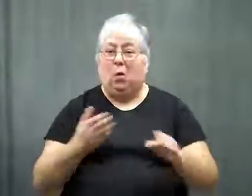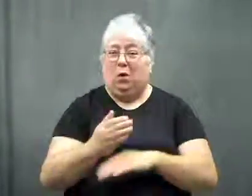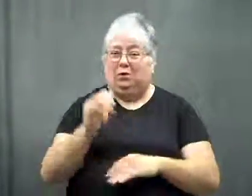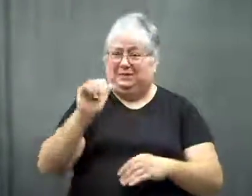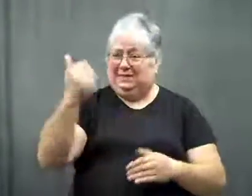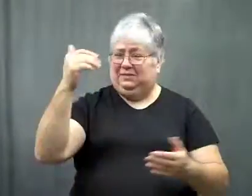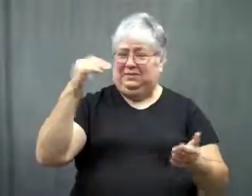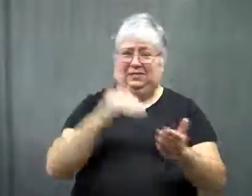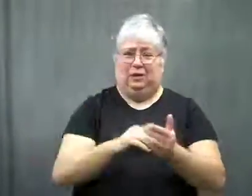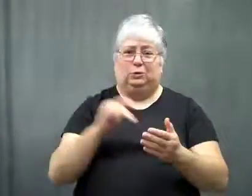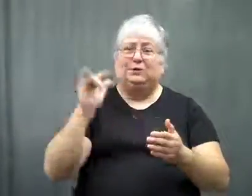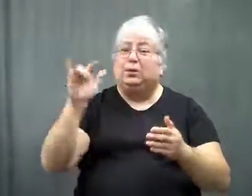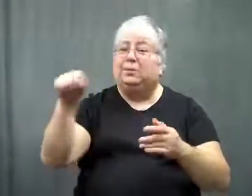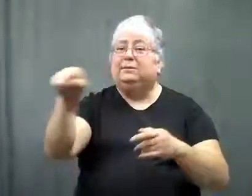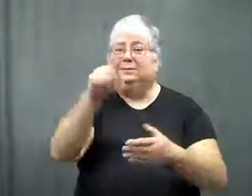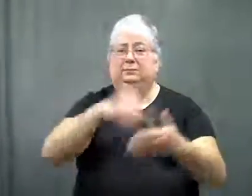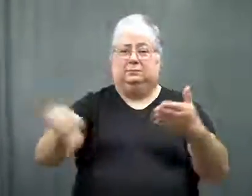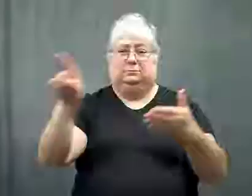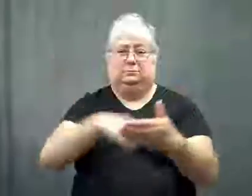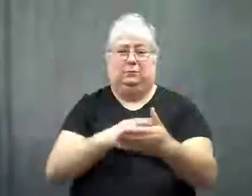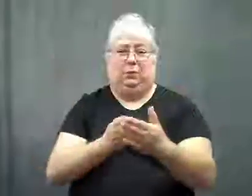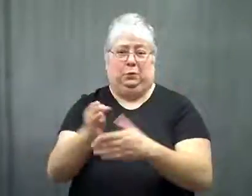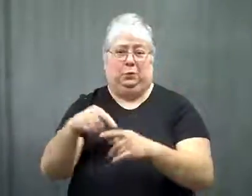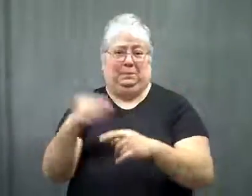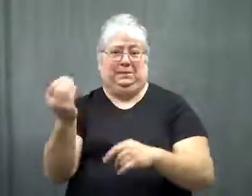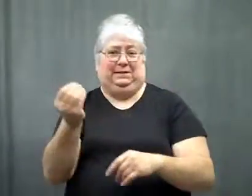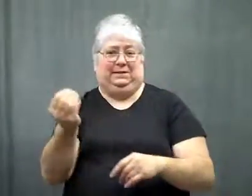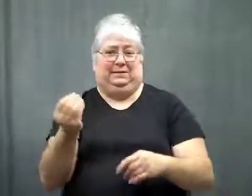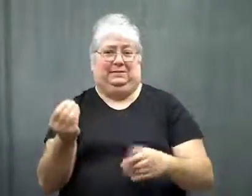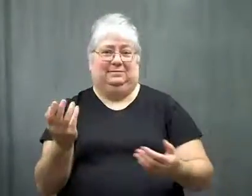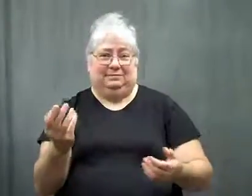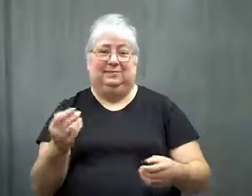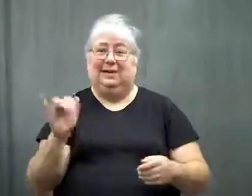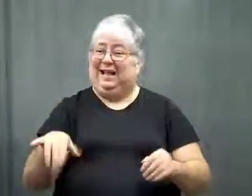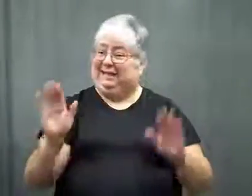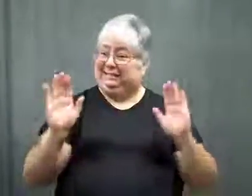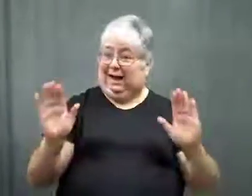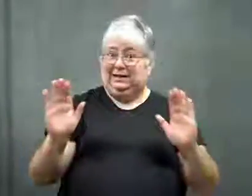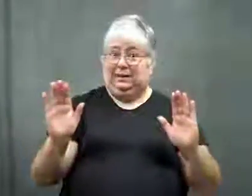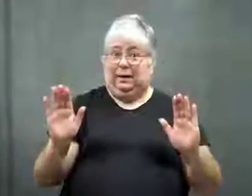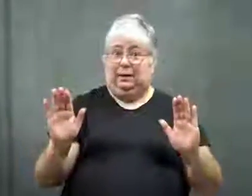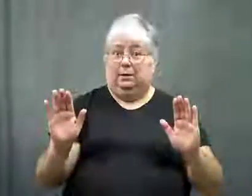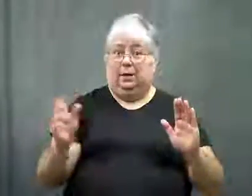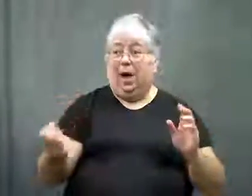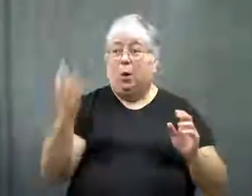Over 10,000 flights were cancelled through Monday.